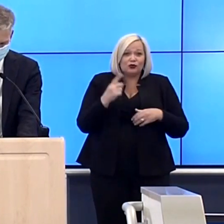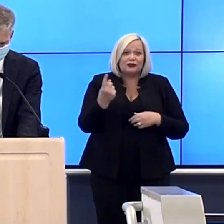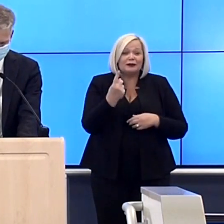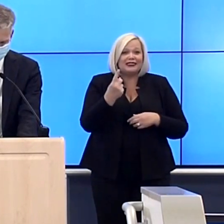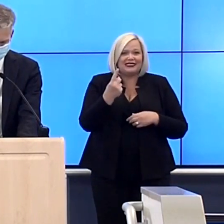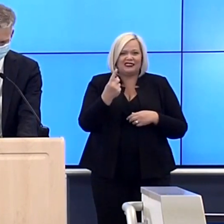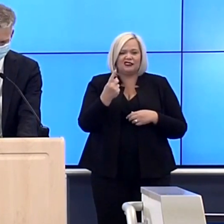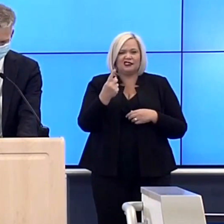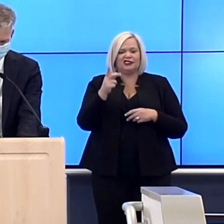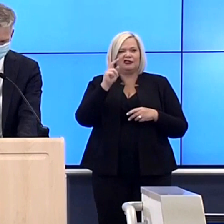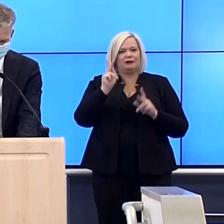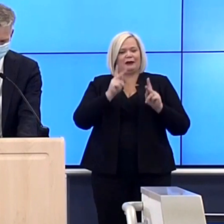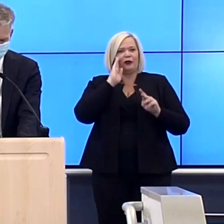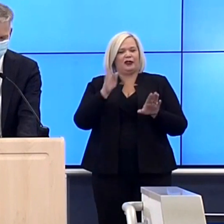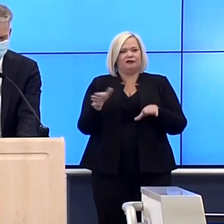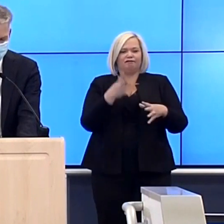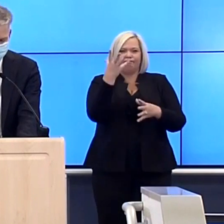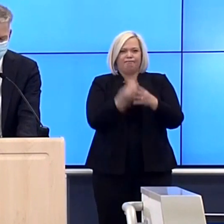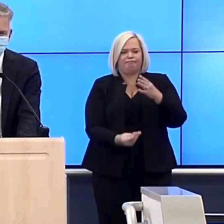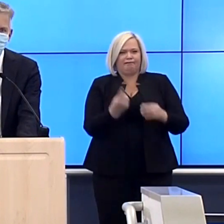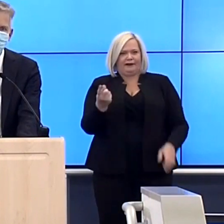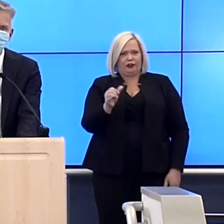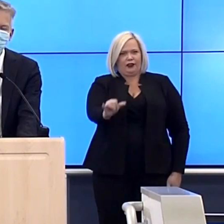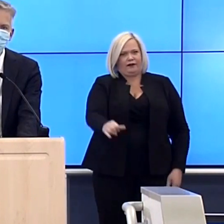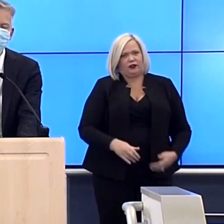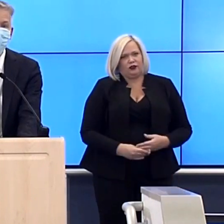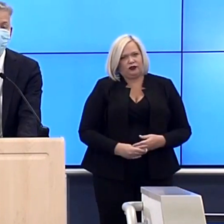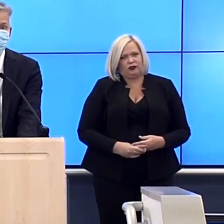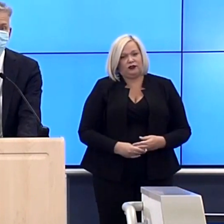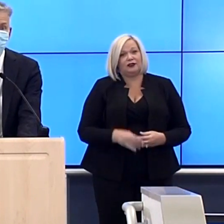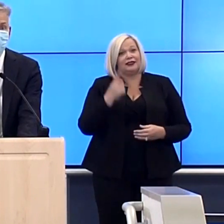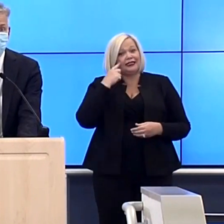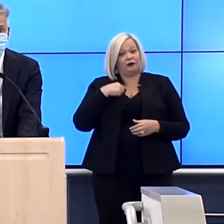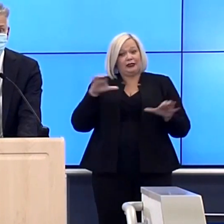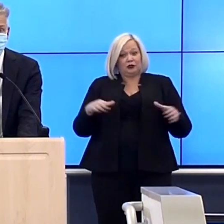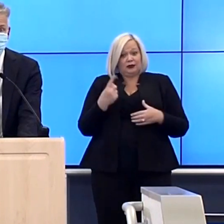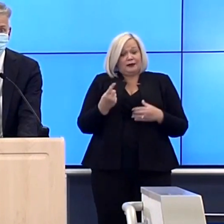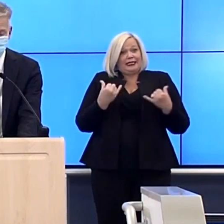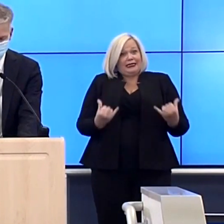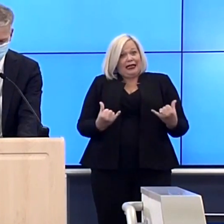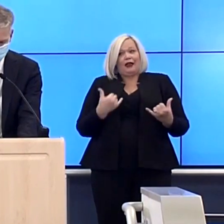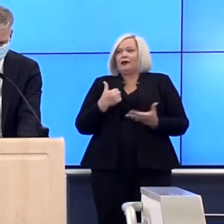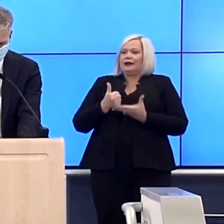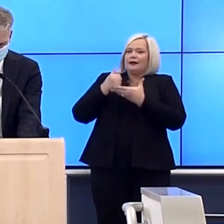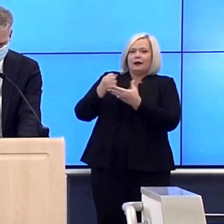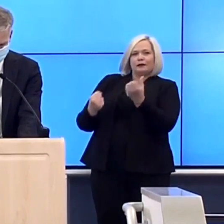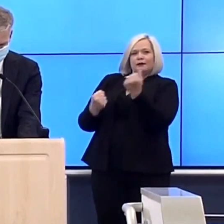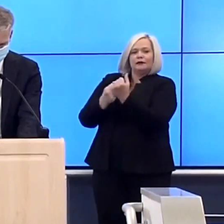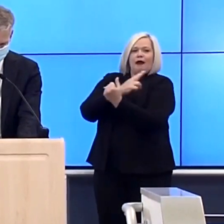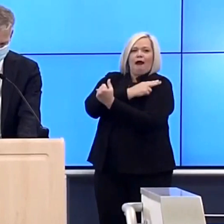WHAT WILL BE FOREVER WILL BE THE DEATHS OF LOVED ONES IF WE DO DEATHS OF LOVED ONES IF WE DO NOTHING. NOTHING. IF WE ACT NOW, WE CAN PREVENT